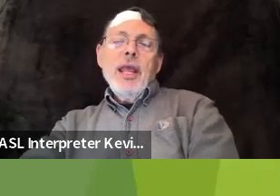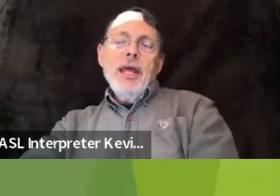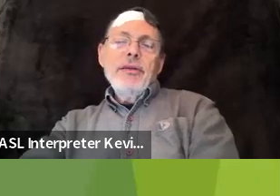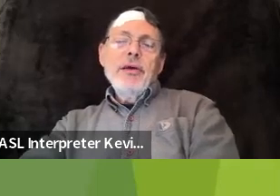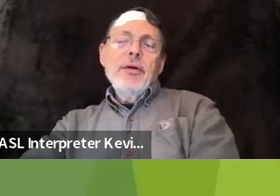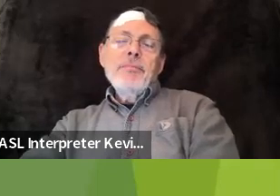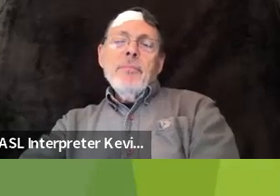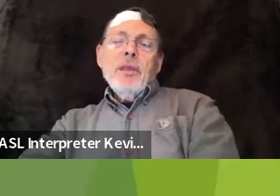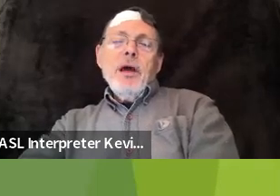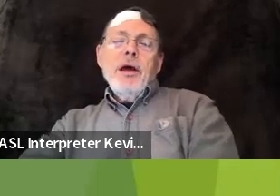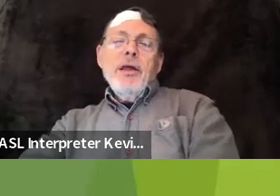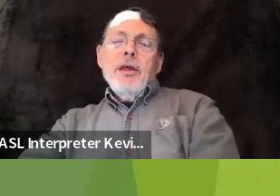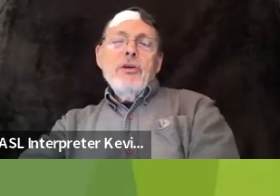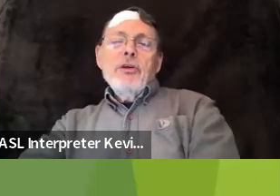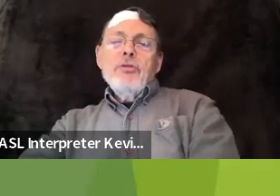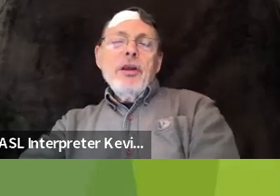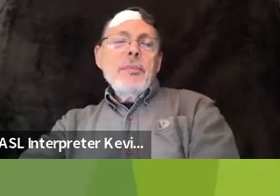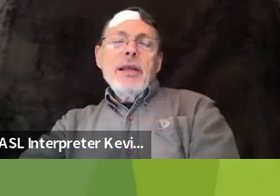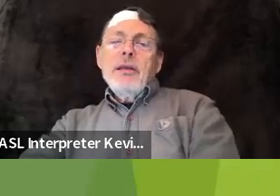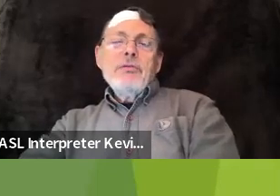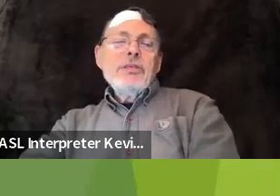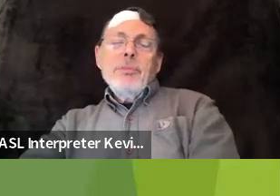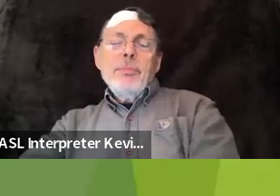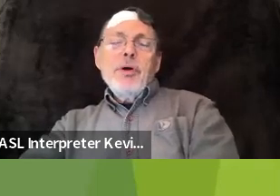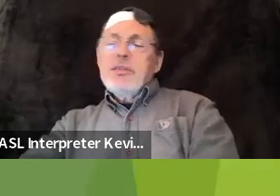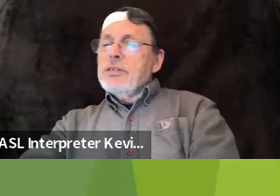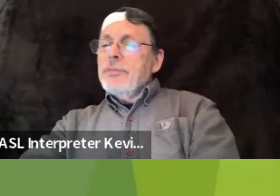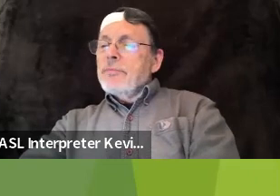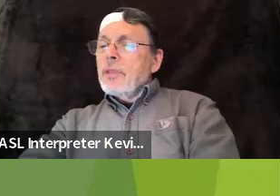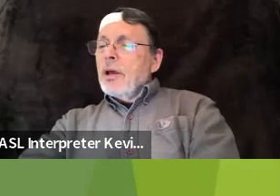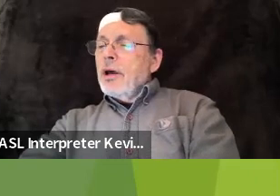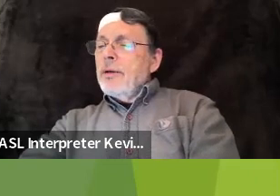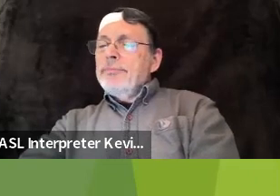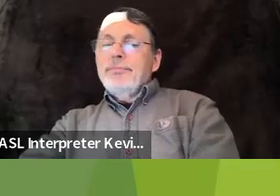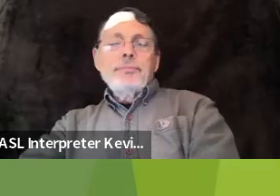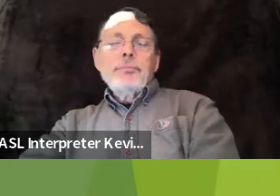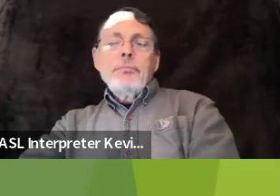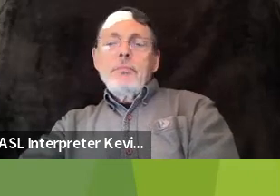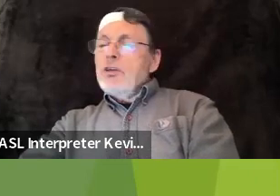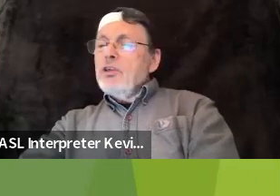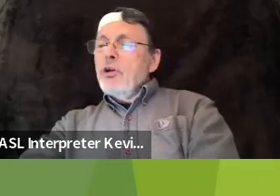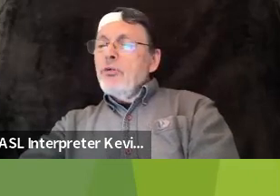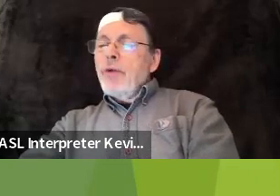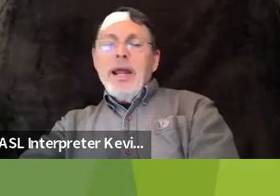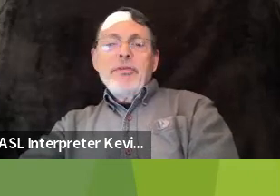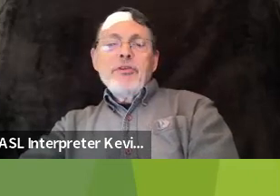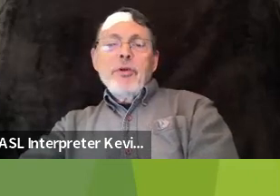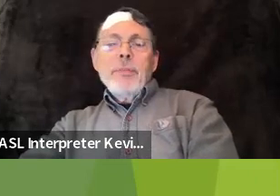And you're trying to make simple points. So you write out the script.